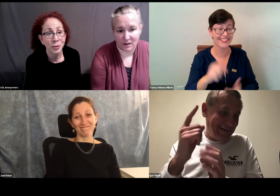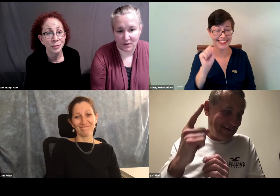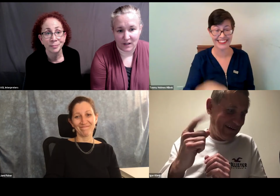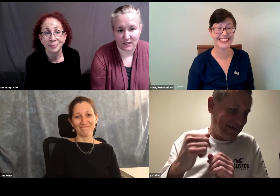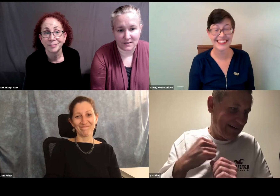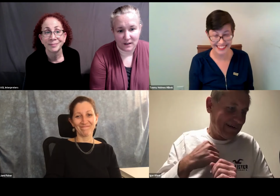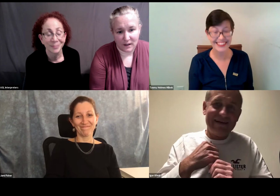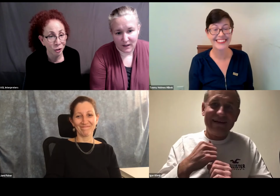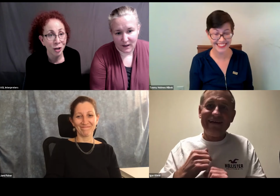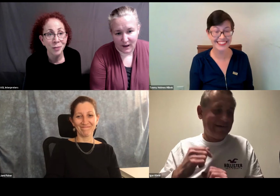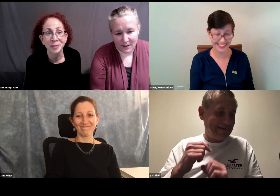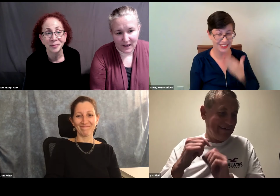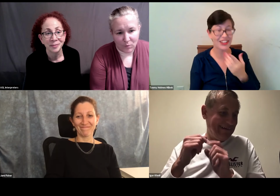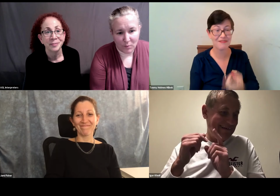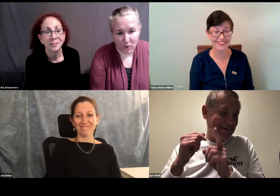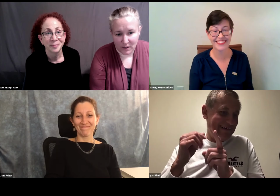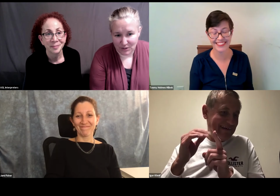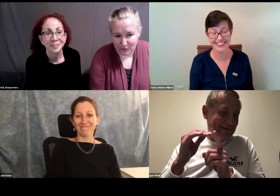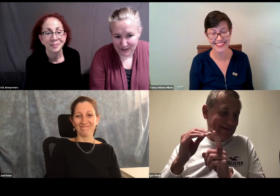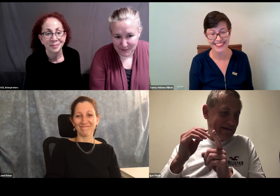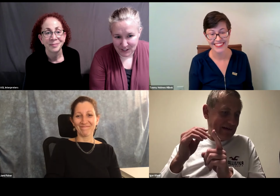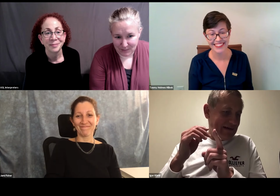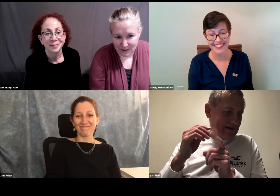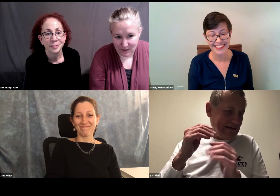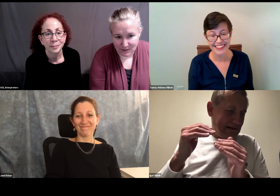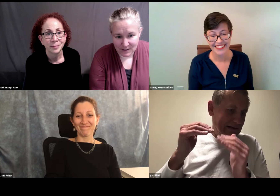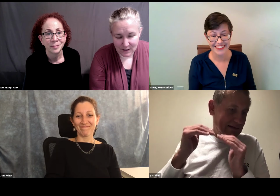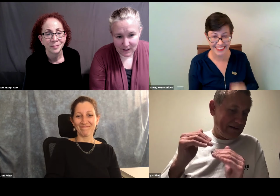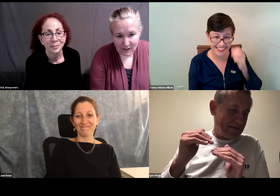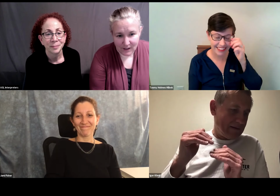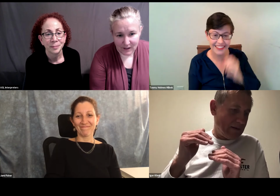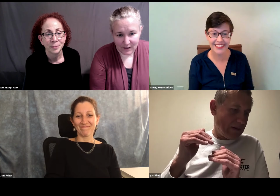those outlets good argument to get one more question for you, let me check my notes.